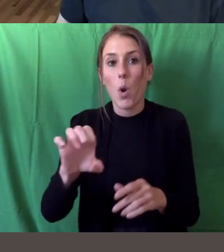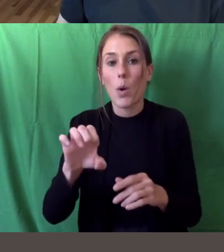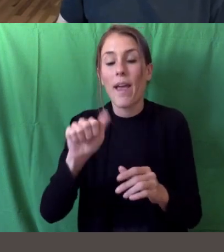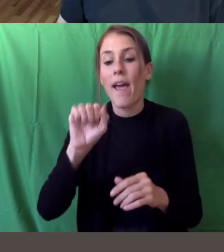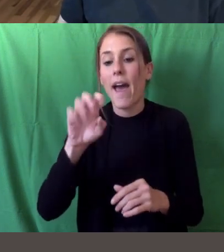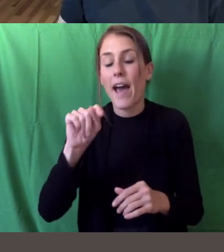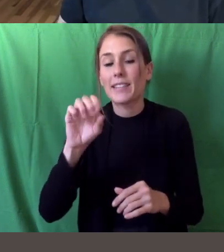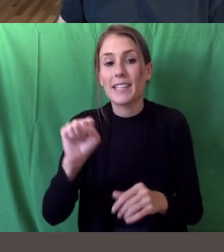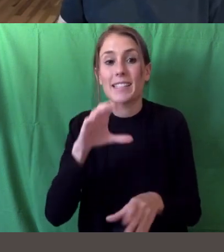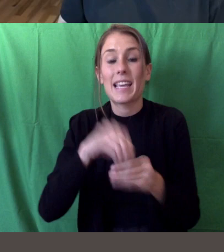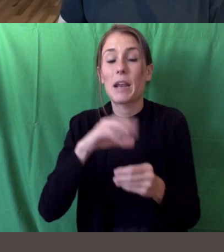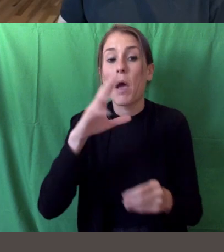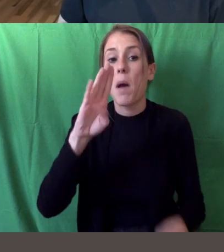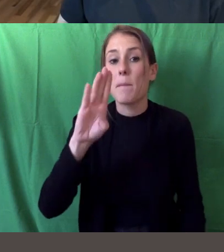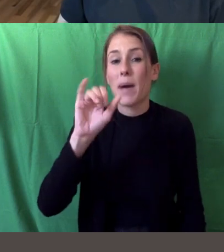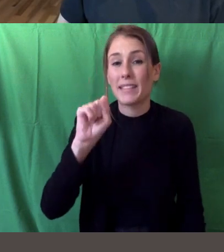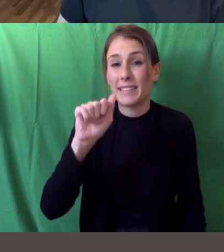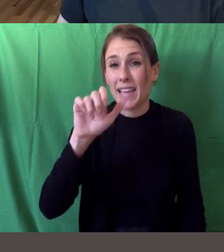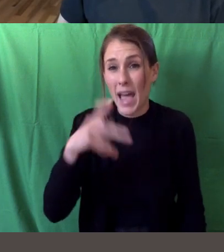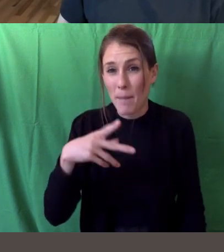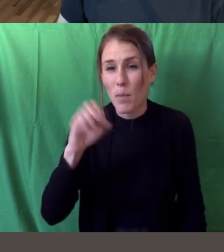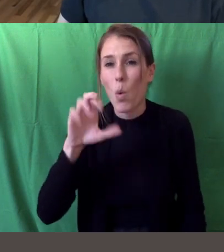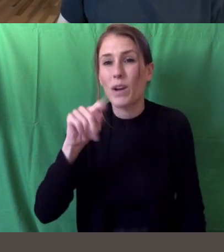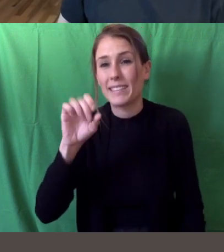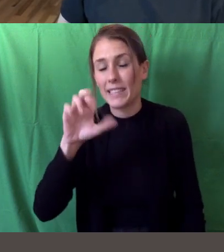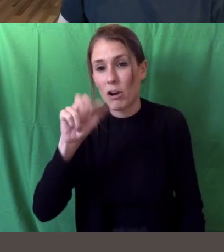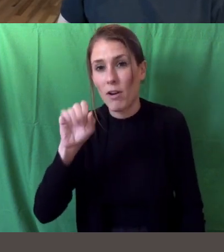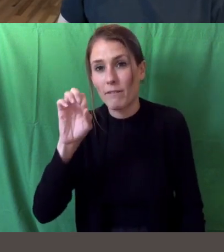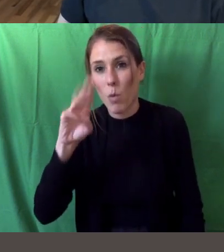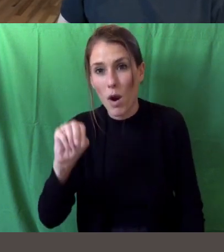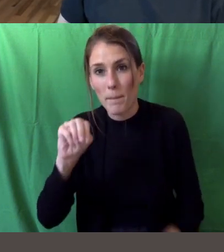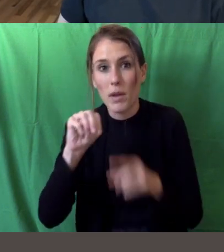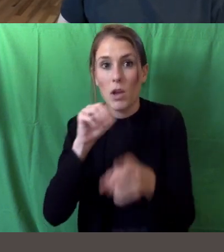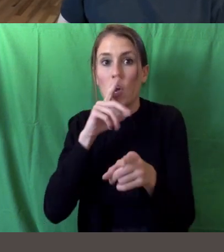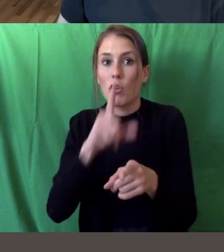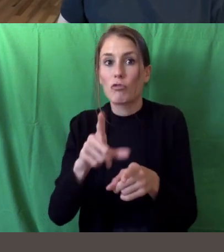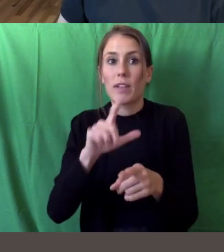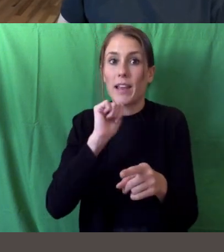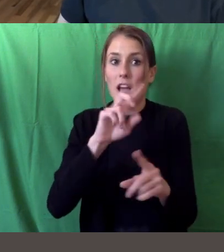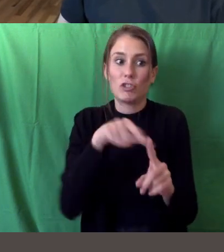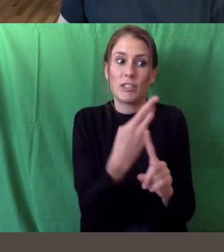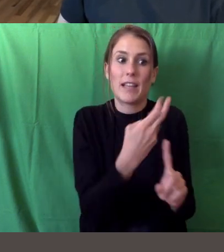in either Bicep or Terraform. These templates cover end-to-end scenarios that go far past Hello World.